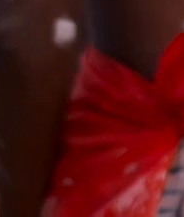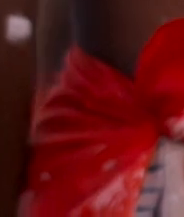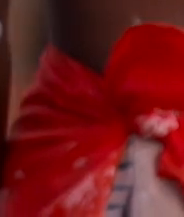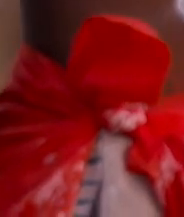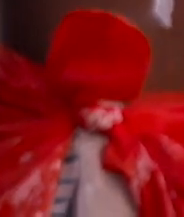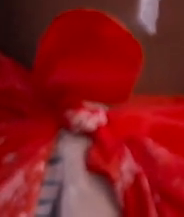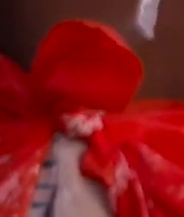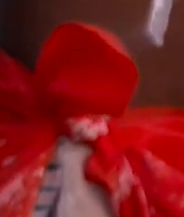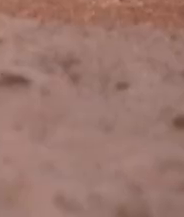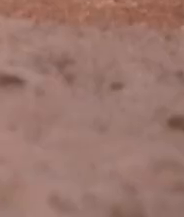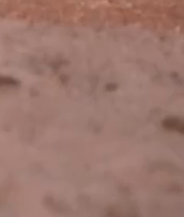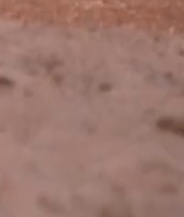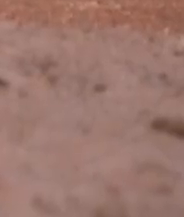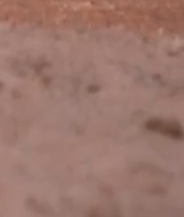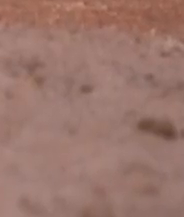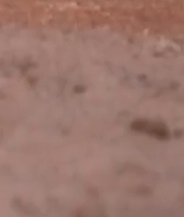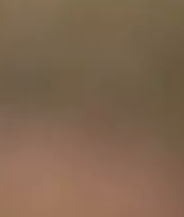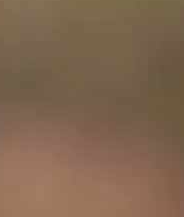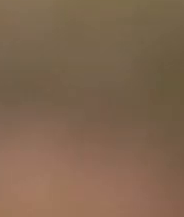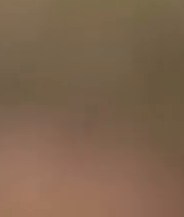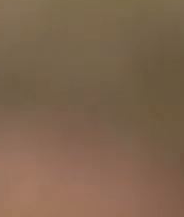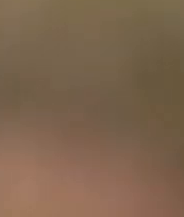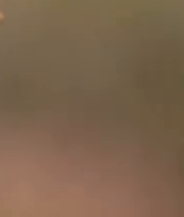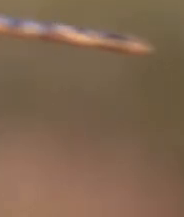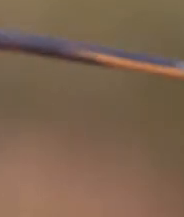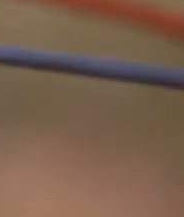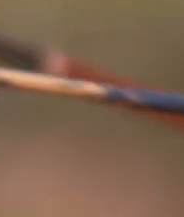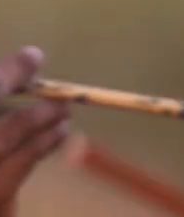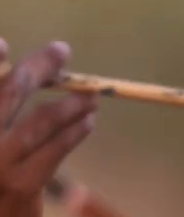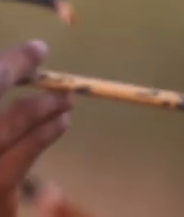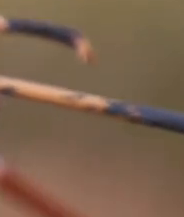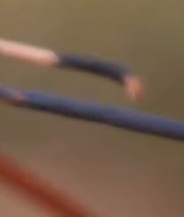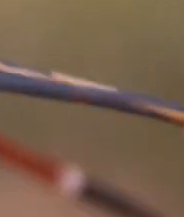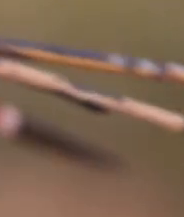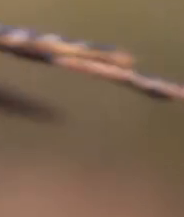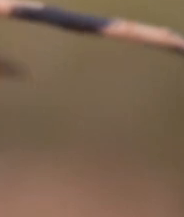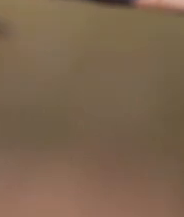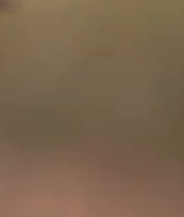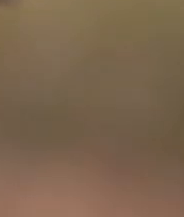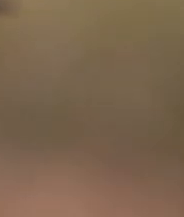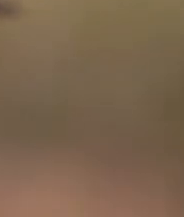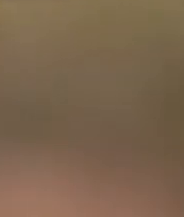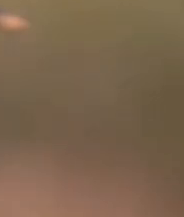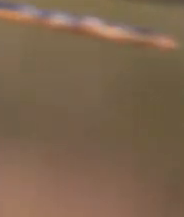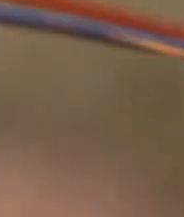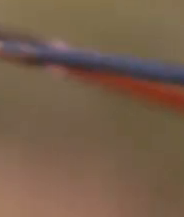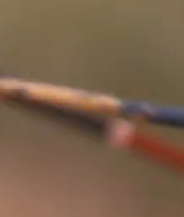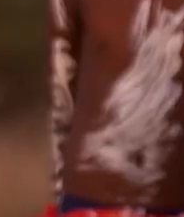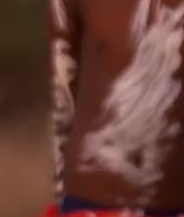I still painting. I wanted to .